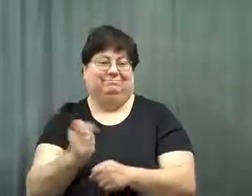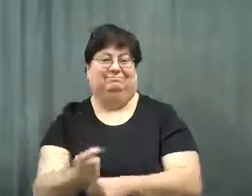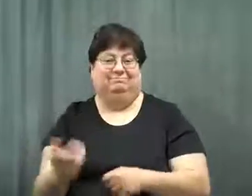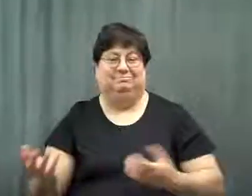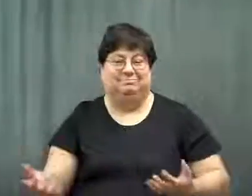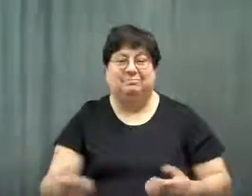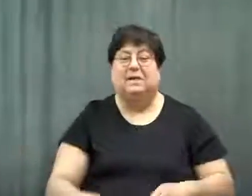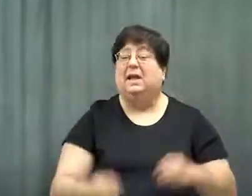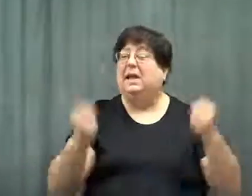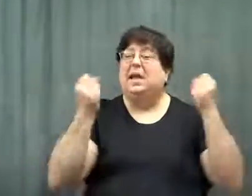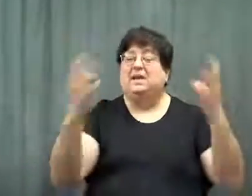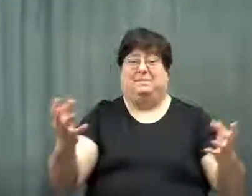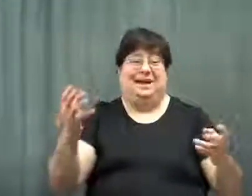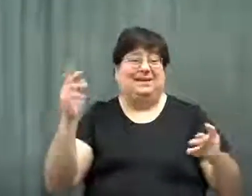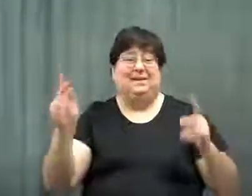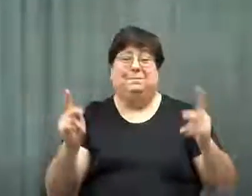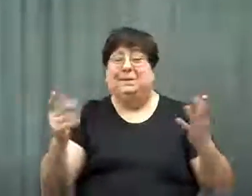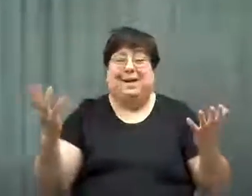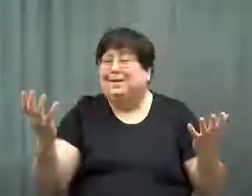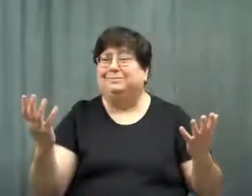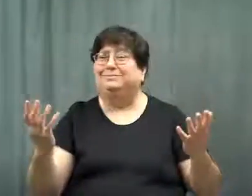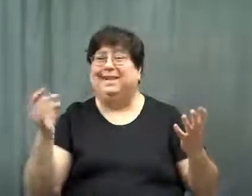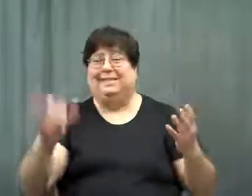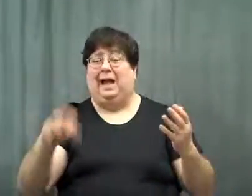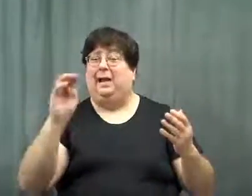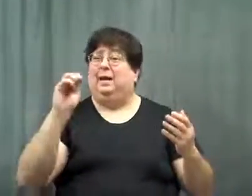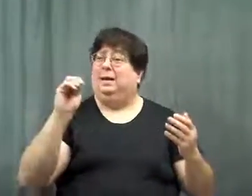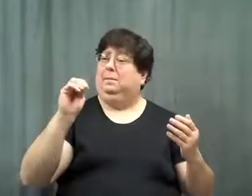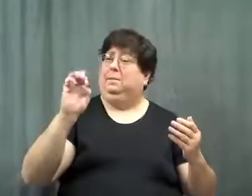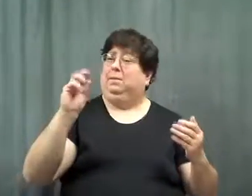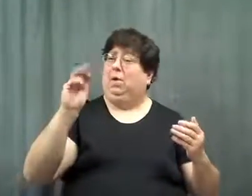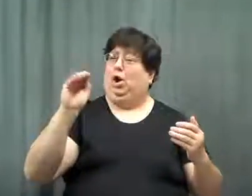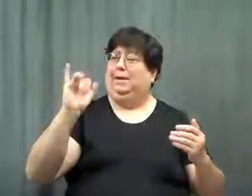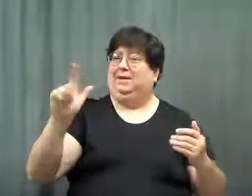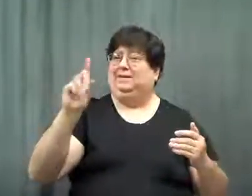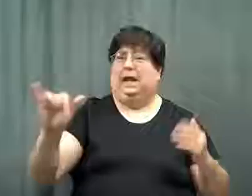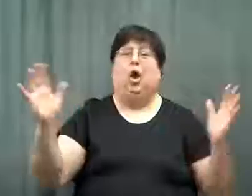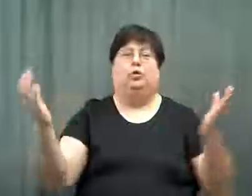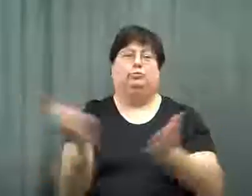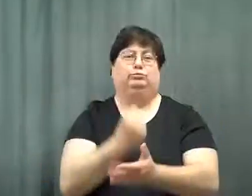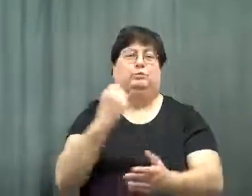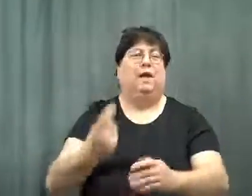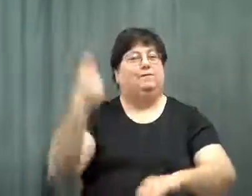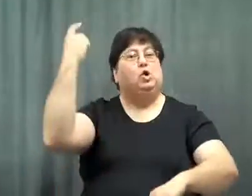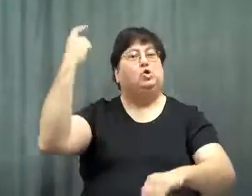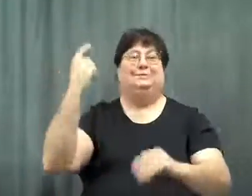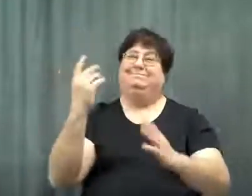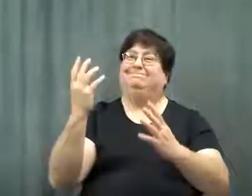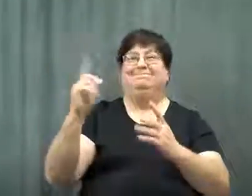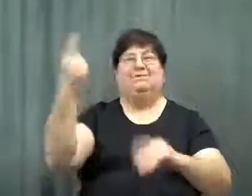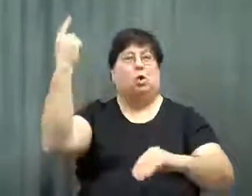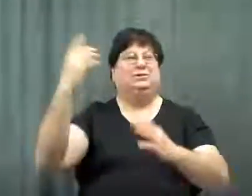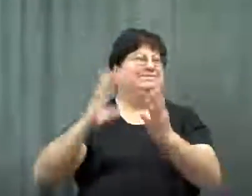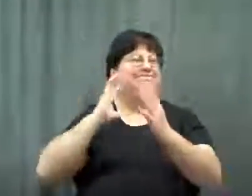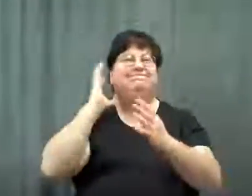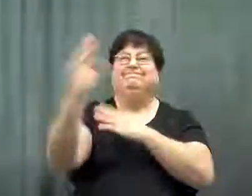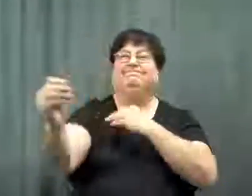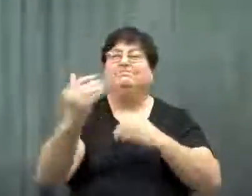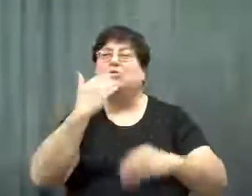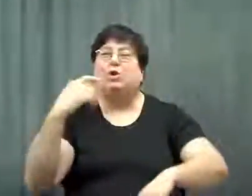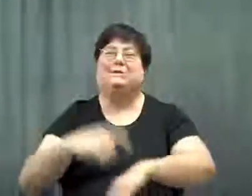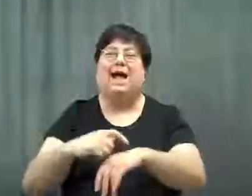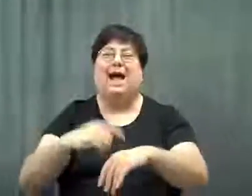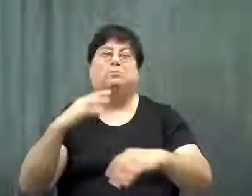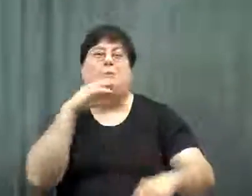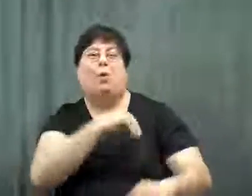For many, Memorial Day is the first warm weather getaway weekend.